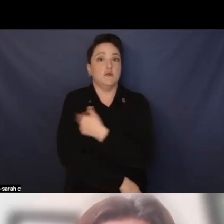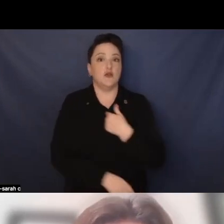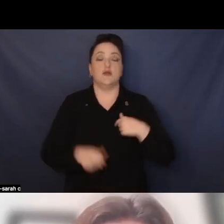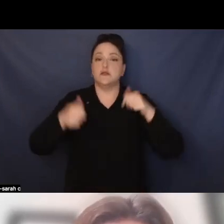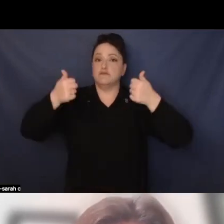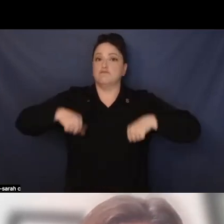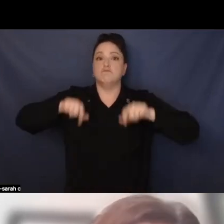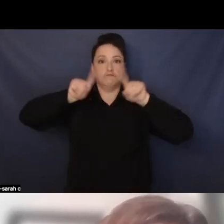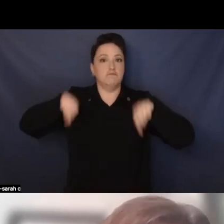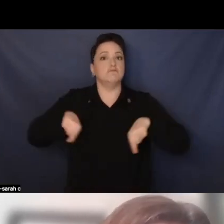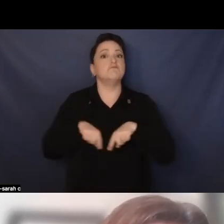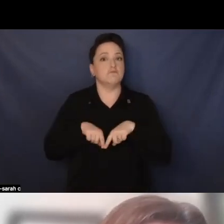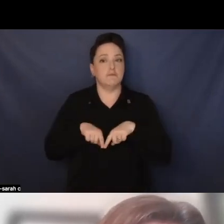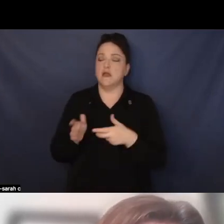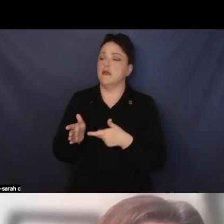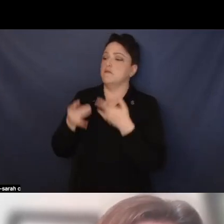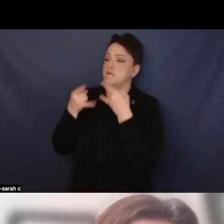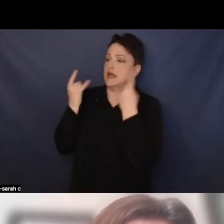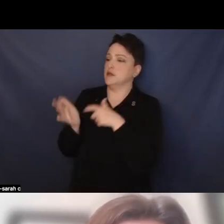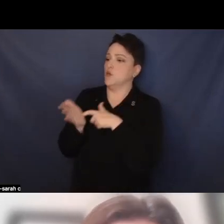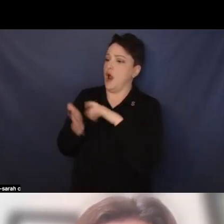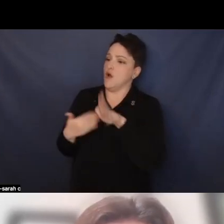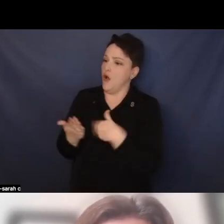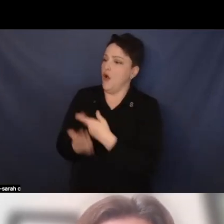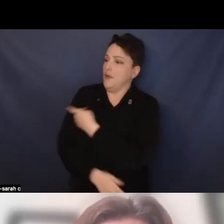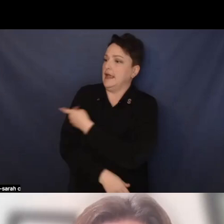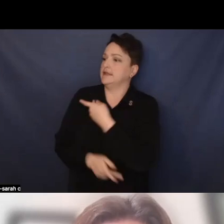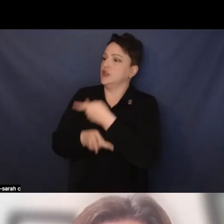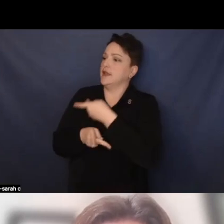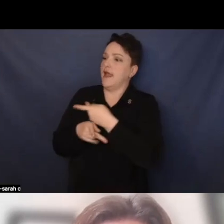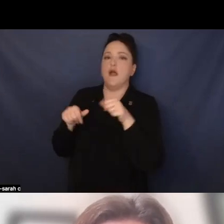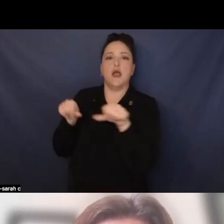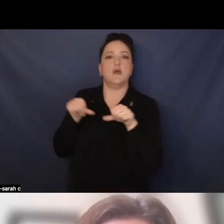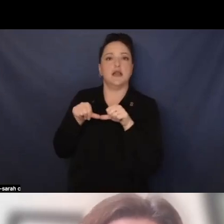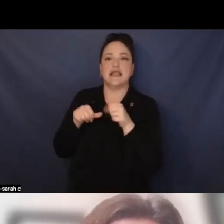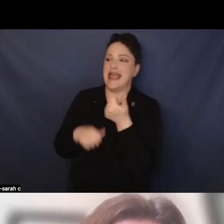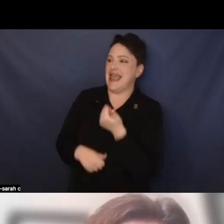is required in all patient care everywhere and anywhere a patient can be anticipated. Including